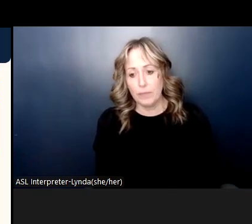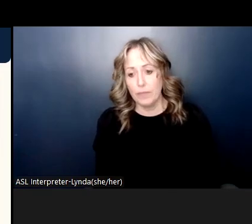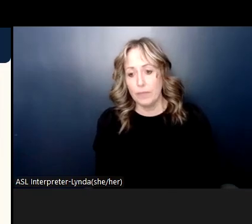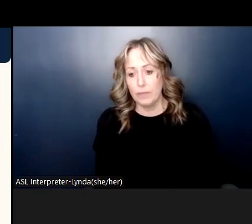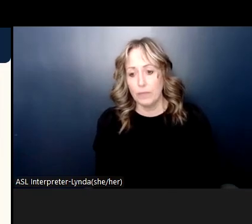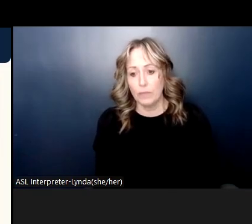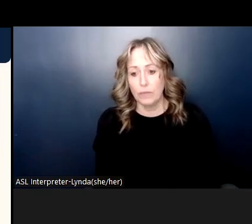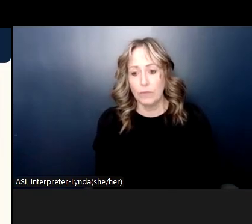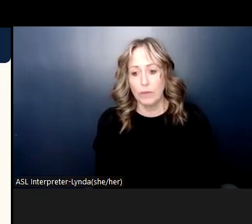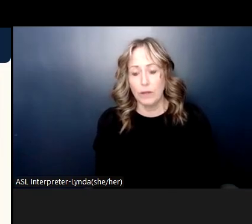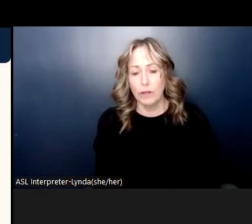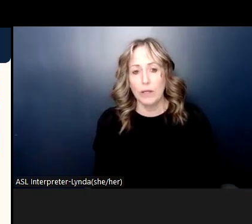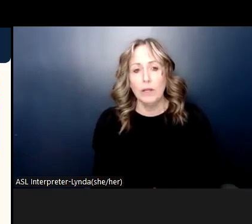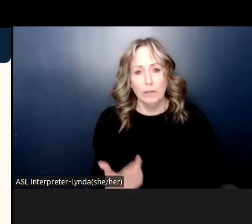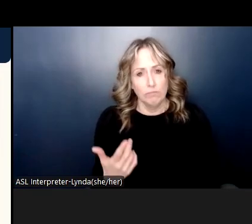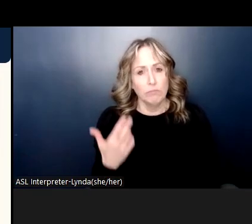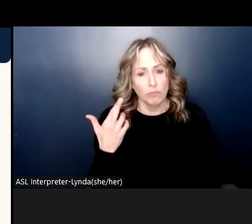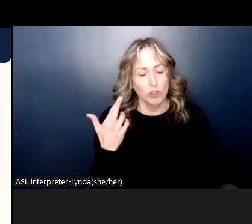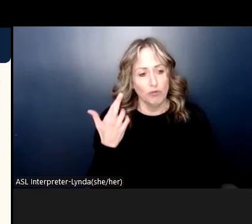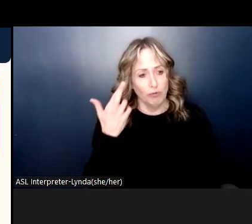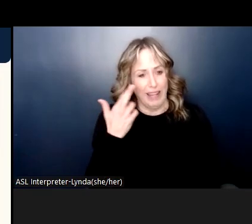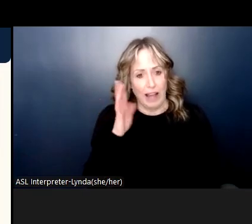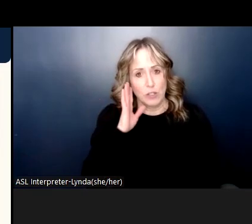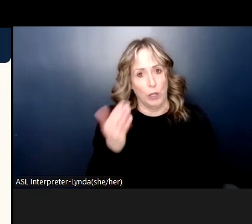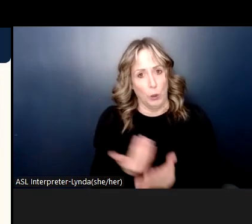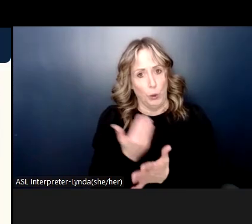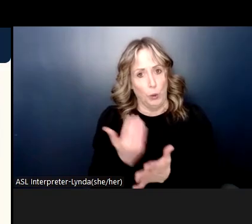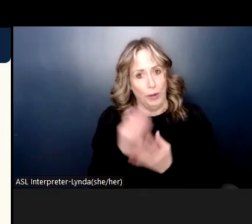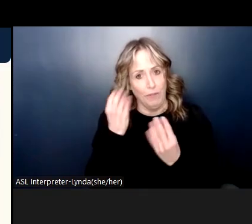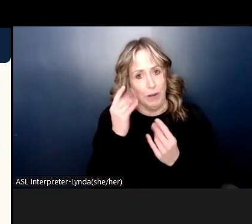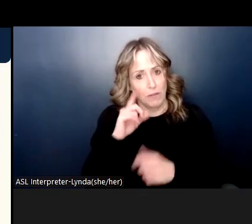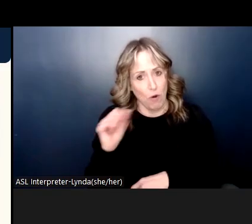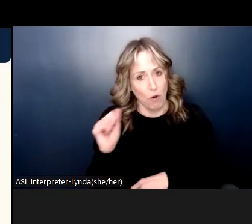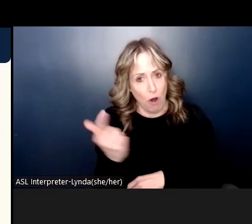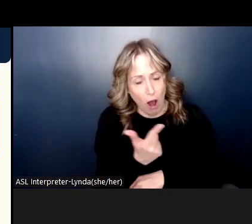So we realize that this is going to be new for everyone, that everyone is going to be having some challenges.